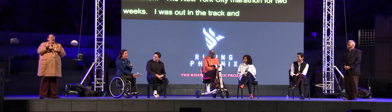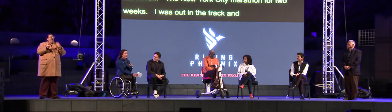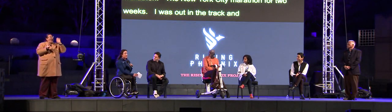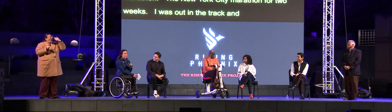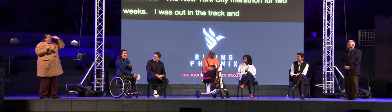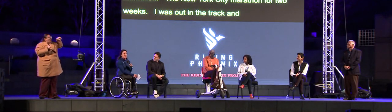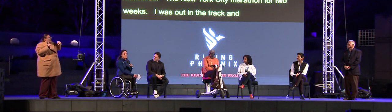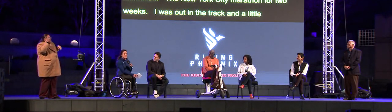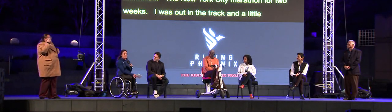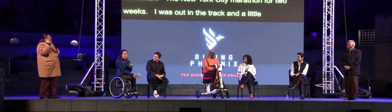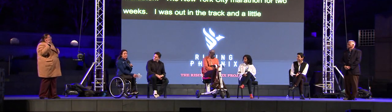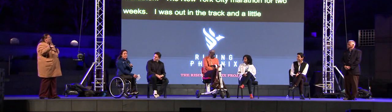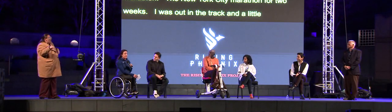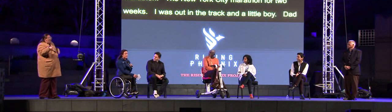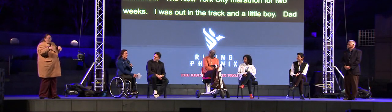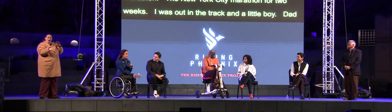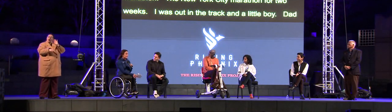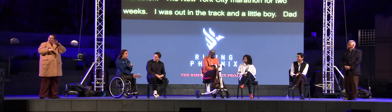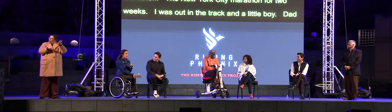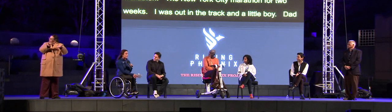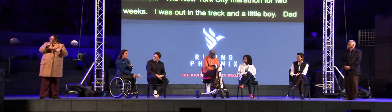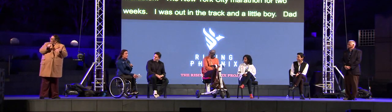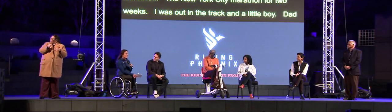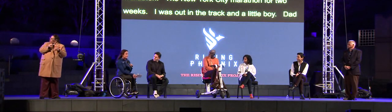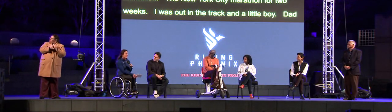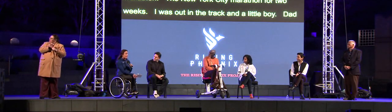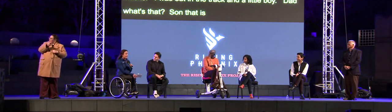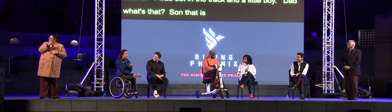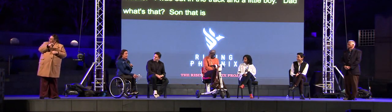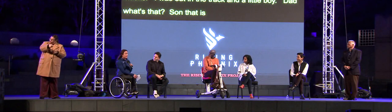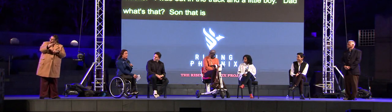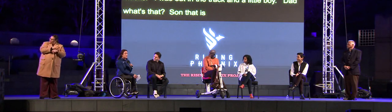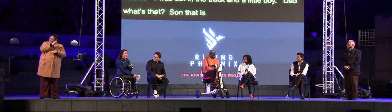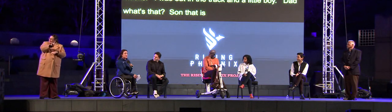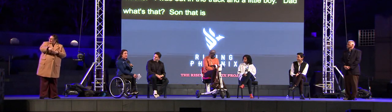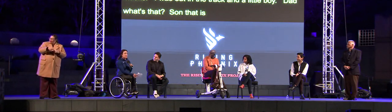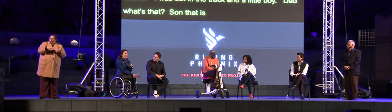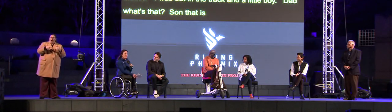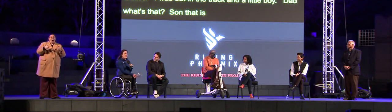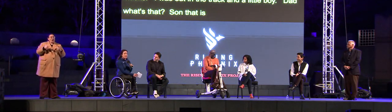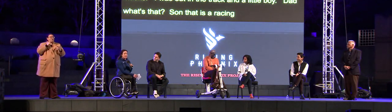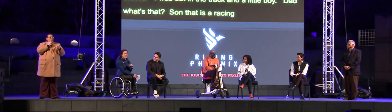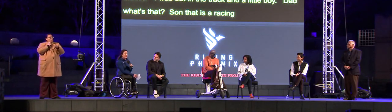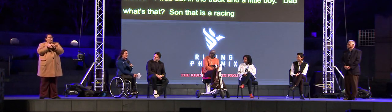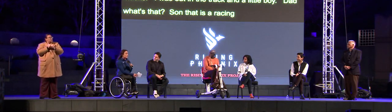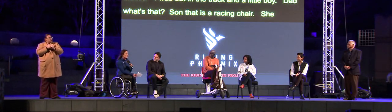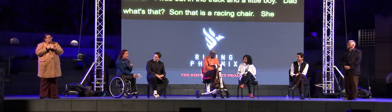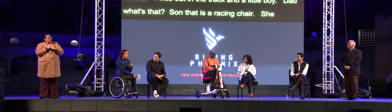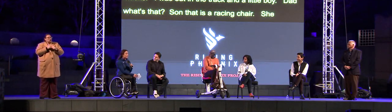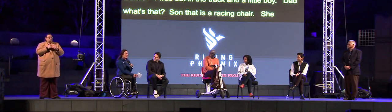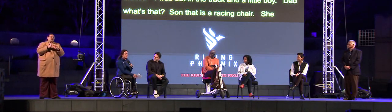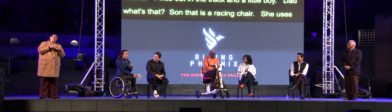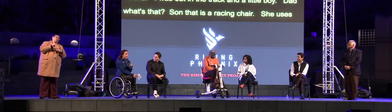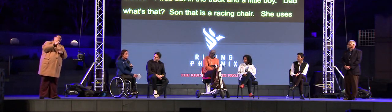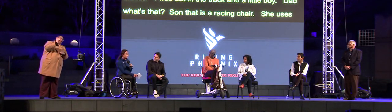And he goes, oh, son, that's a racing chair. She uses that to compete either in track or in marathons